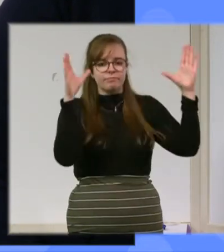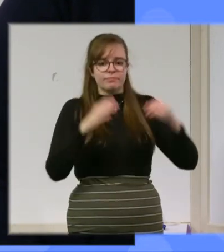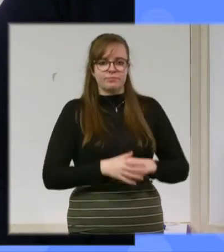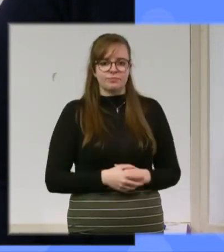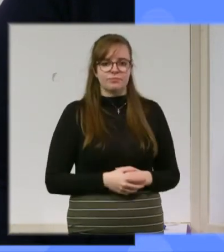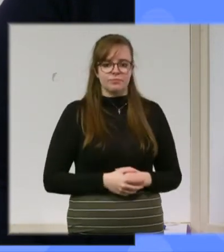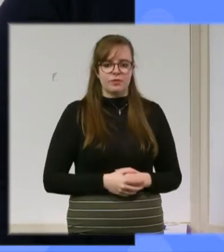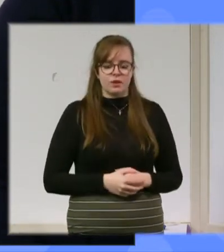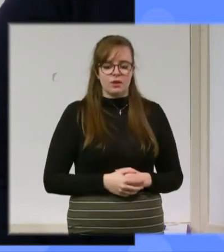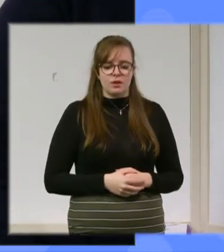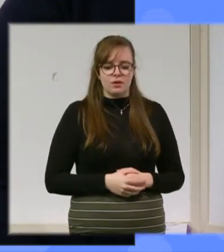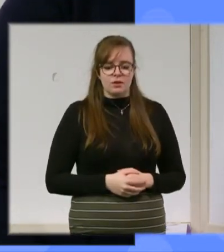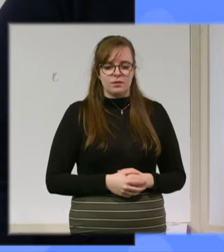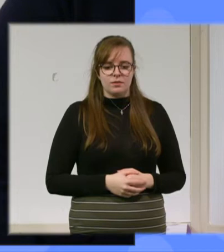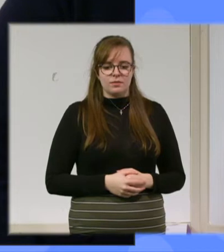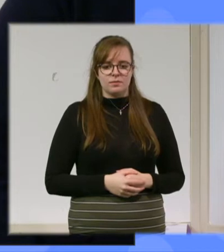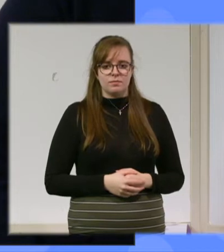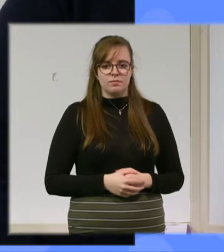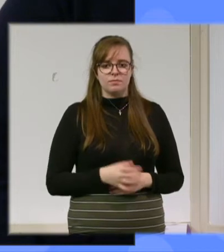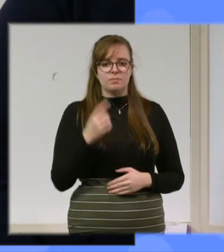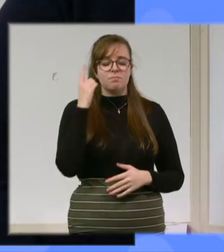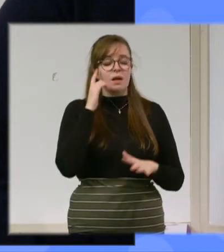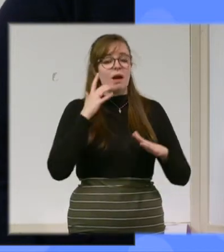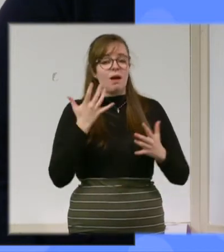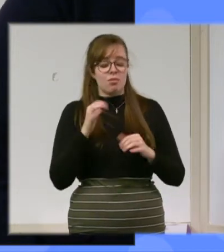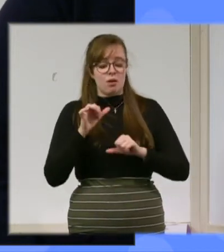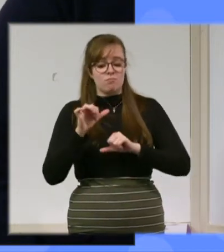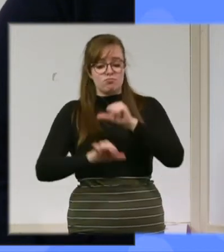know we just can't take either notions of progress or indeed our democracy